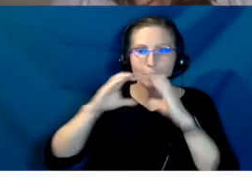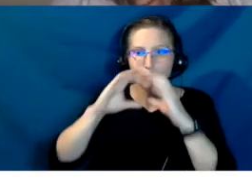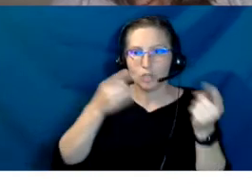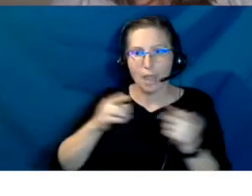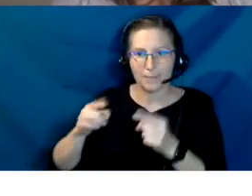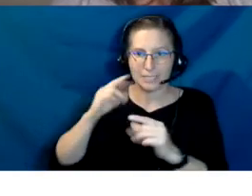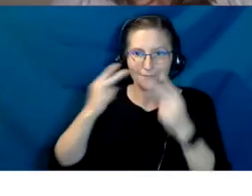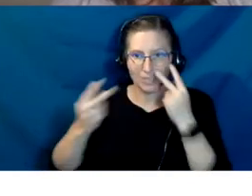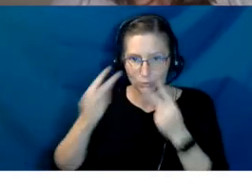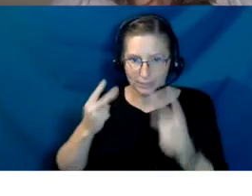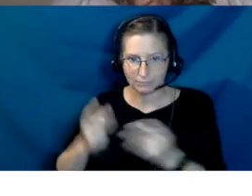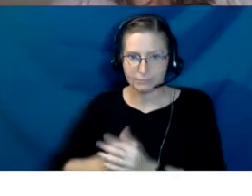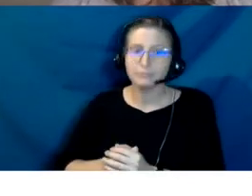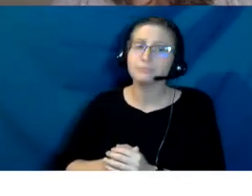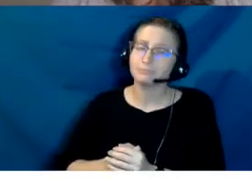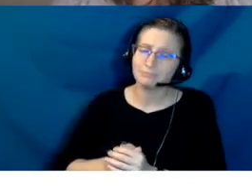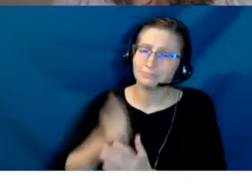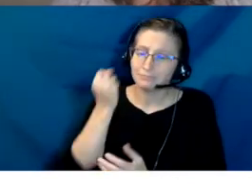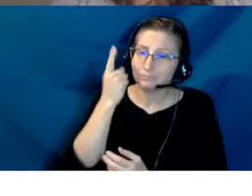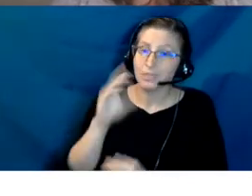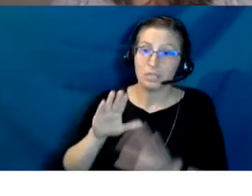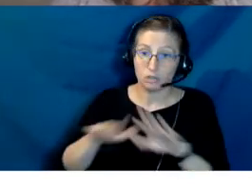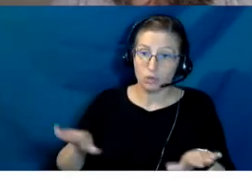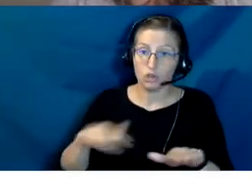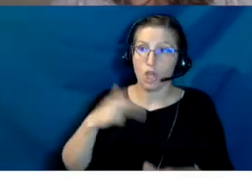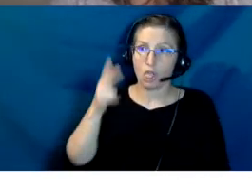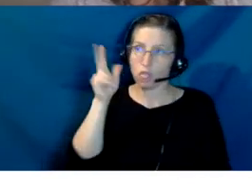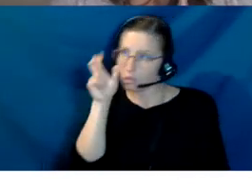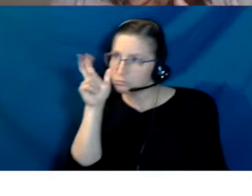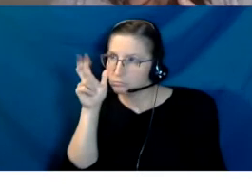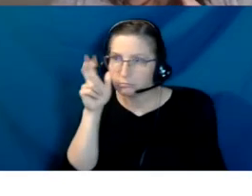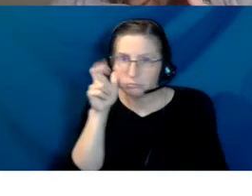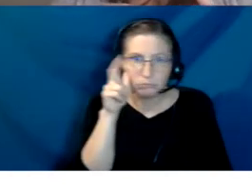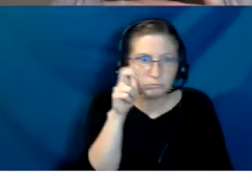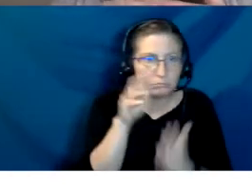And children really do learn from watching other people. They have learned through observing